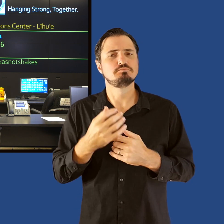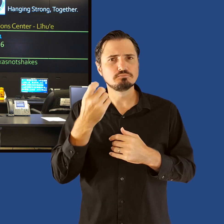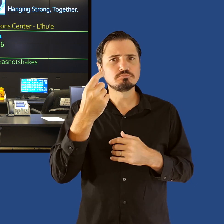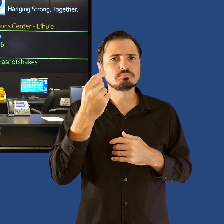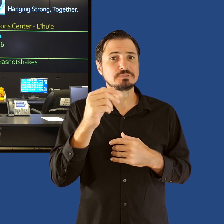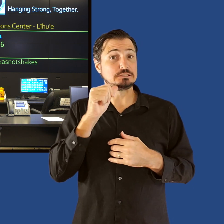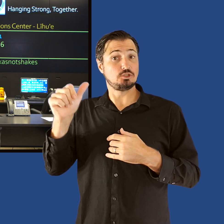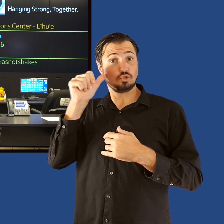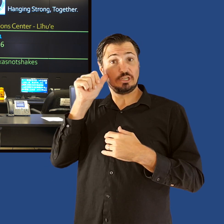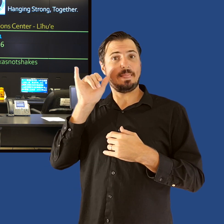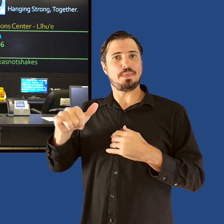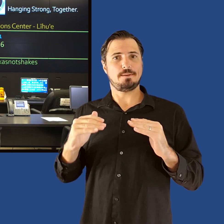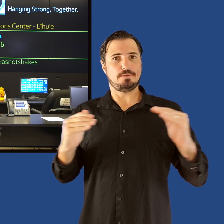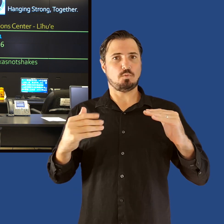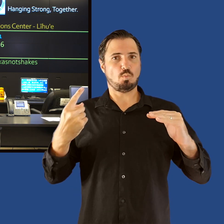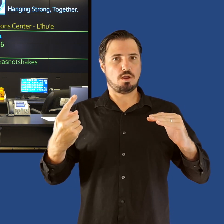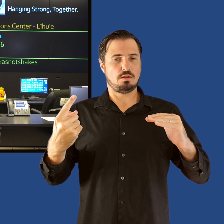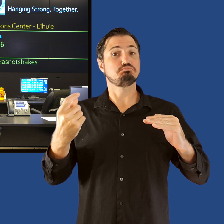It includes, but is not limited to,